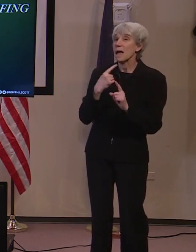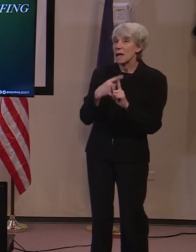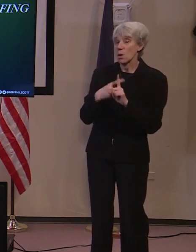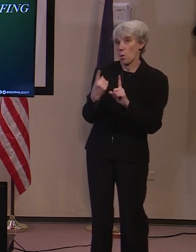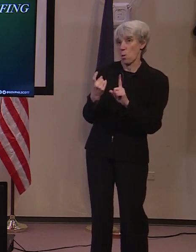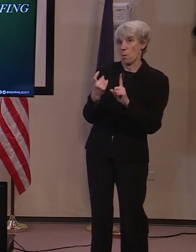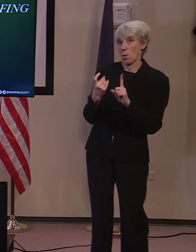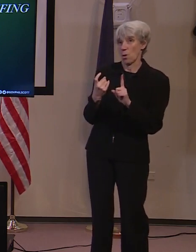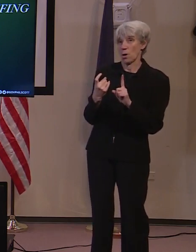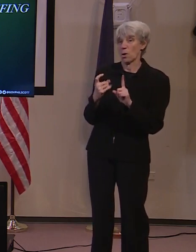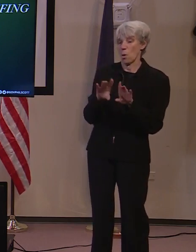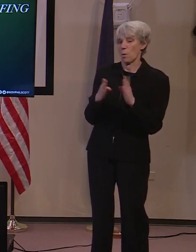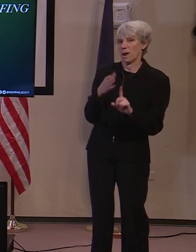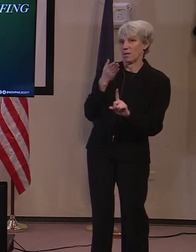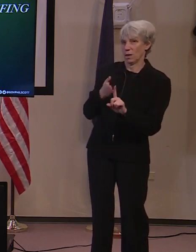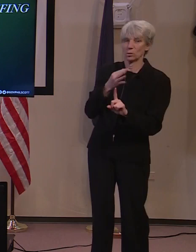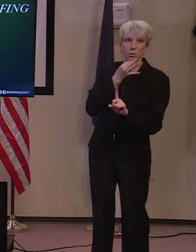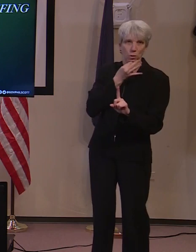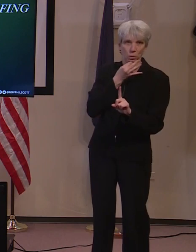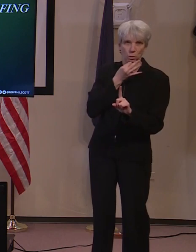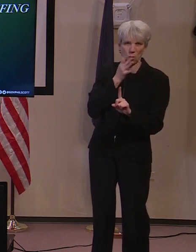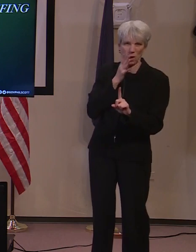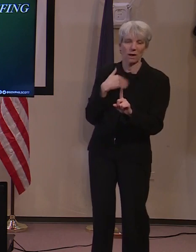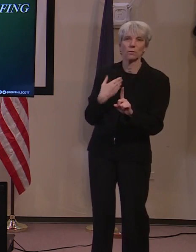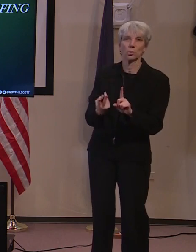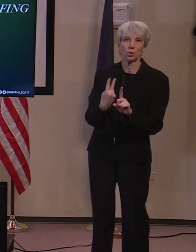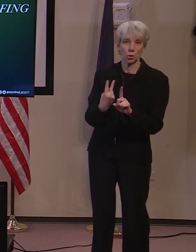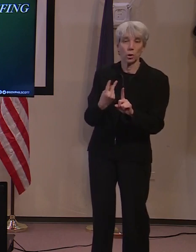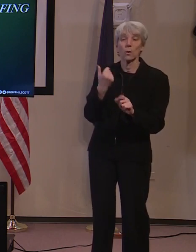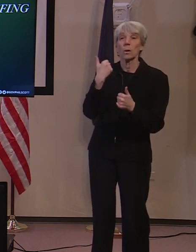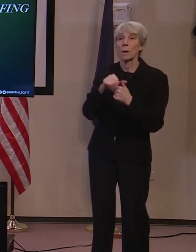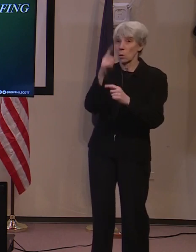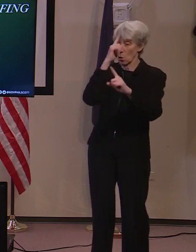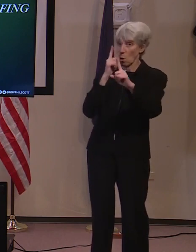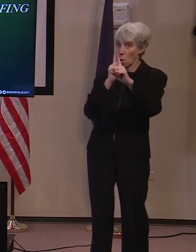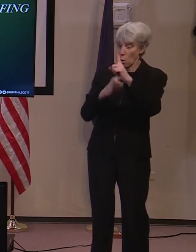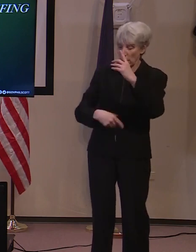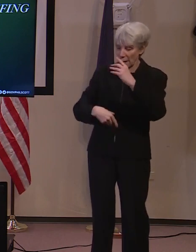operational soon. As you remember, 10 is our number that we're looking for.